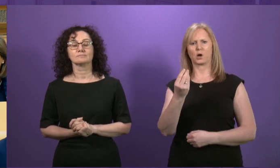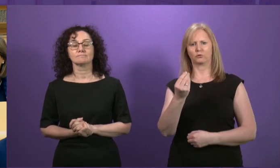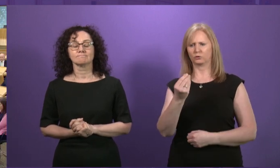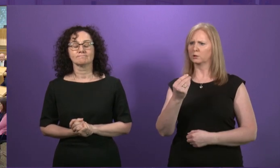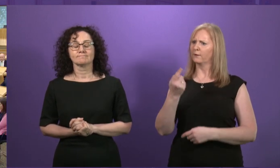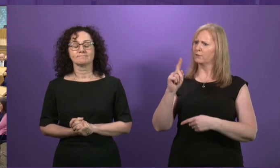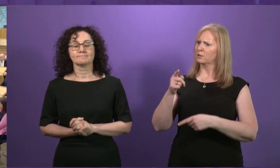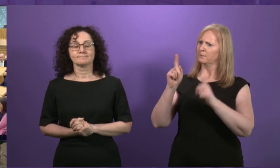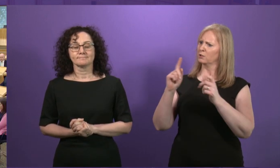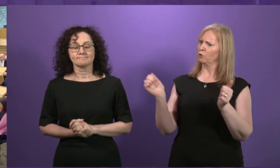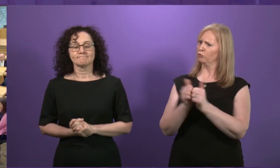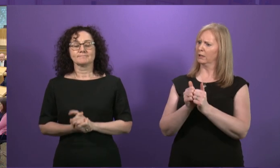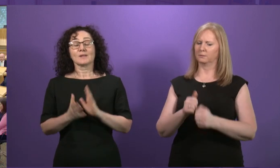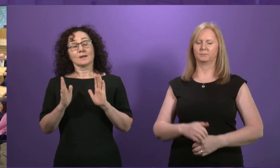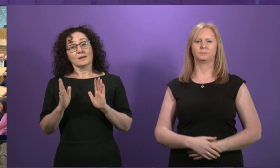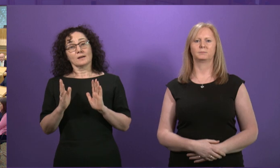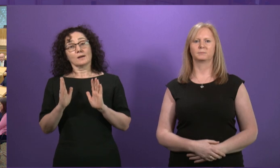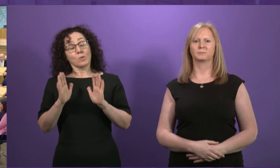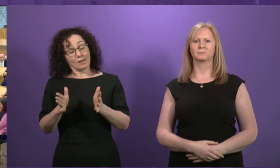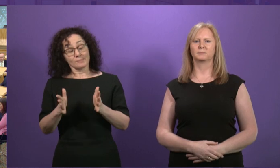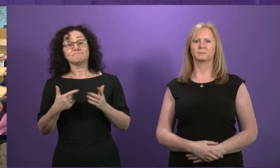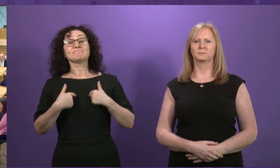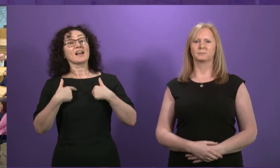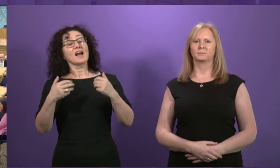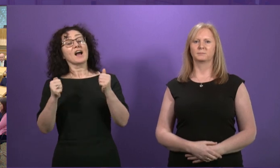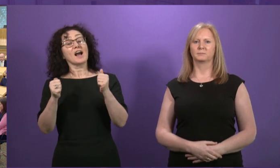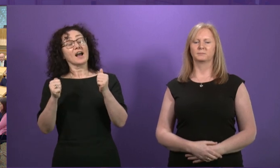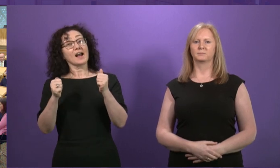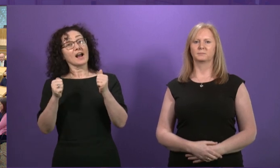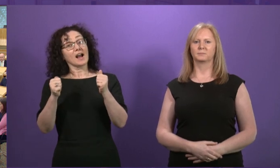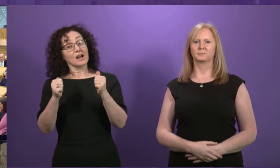The First Minister (Nicola Sturgeon): Scotland should have the ability to choose